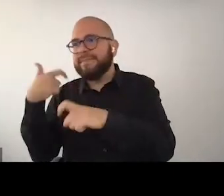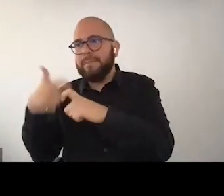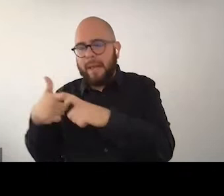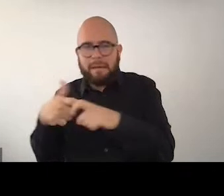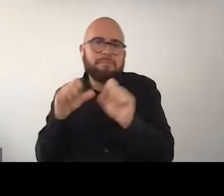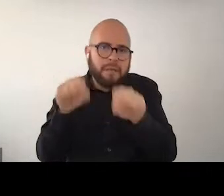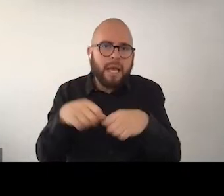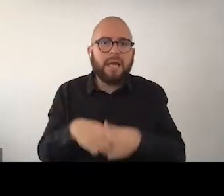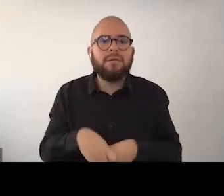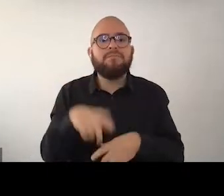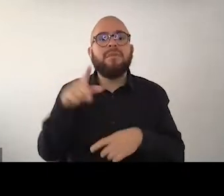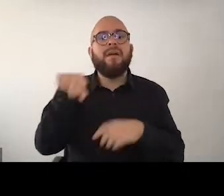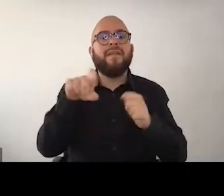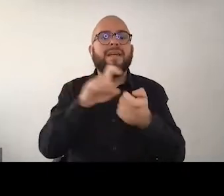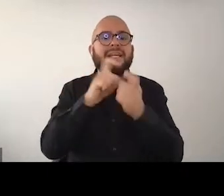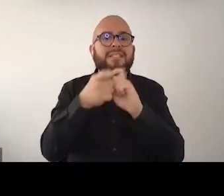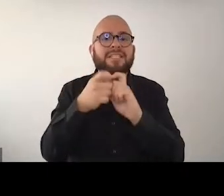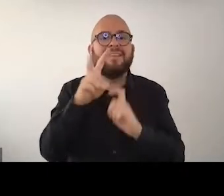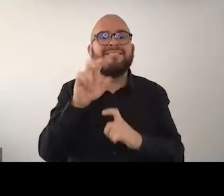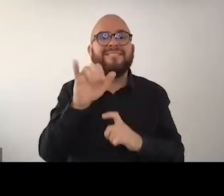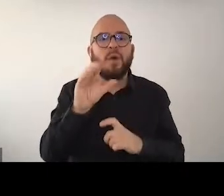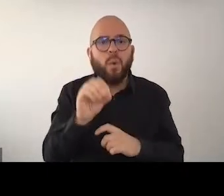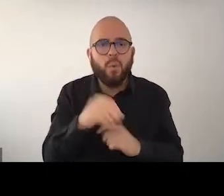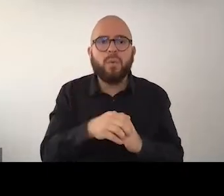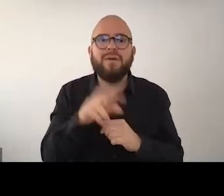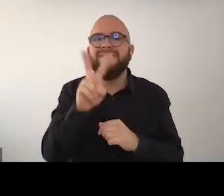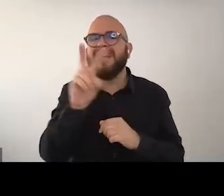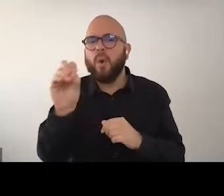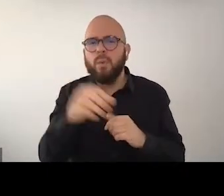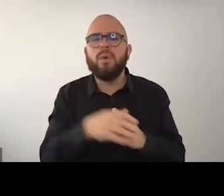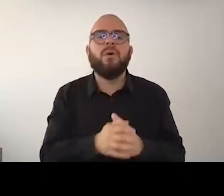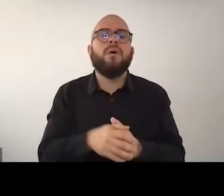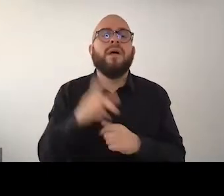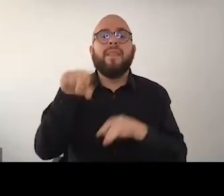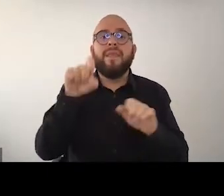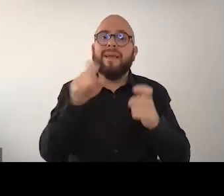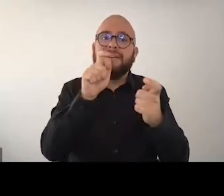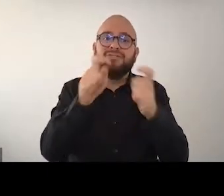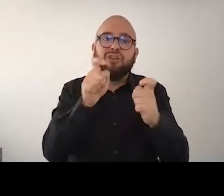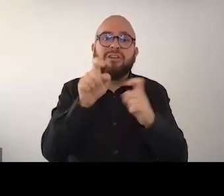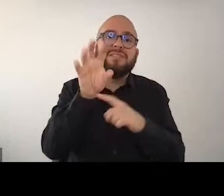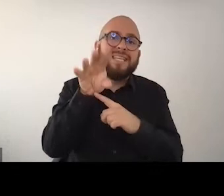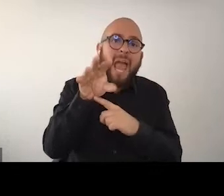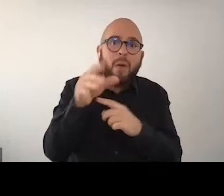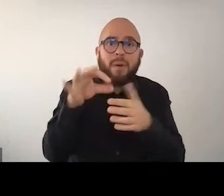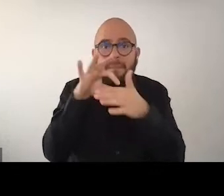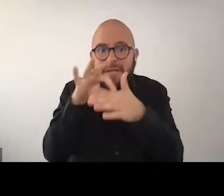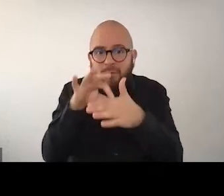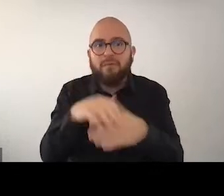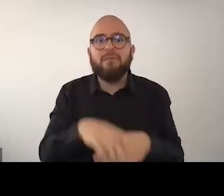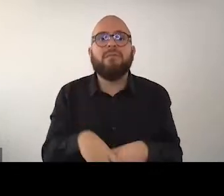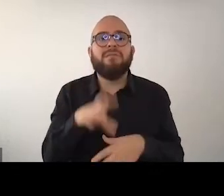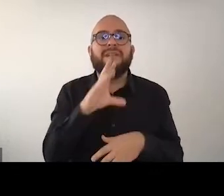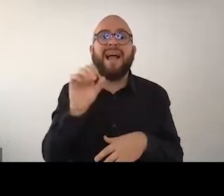They could rearrange the on-camera material. And again, in that tag, they could change the product,